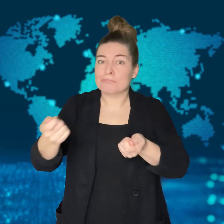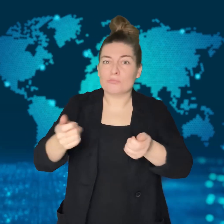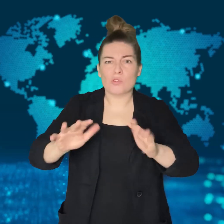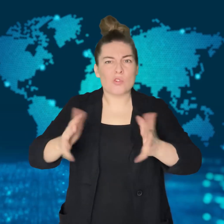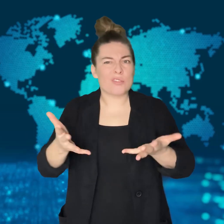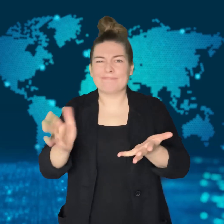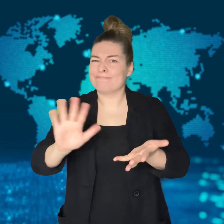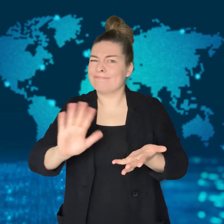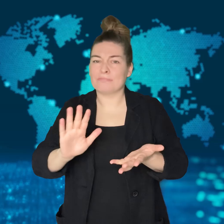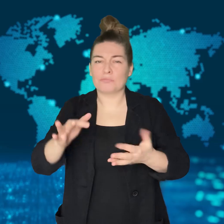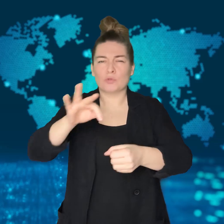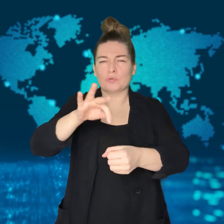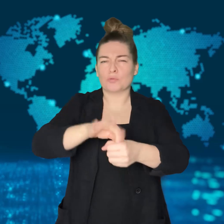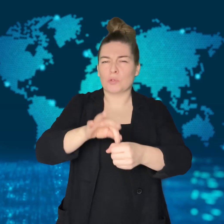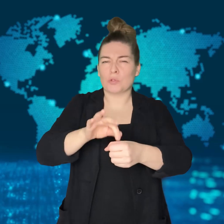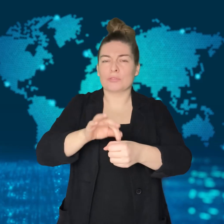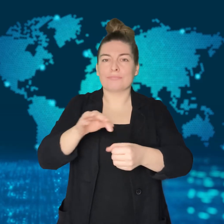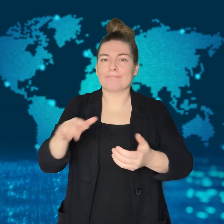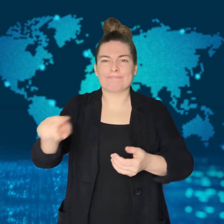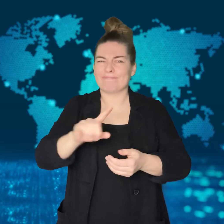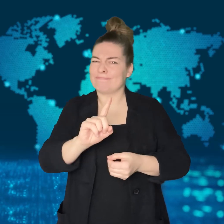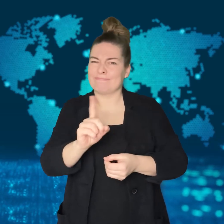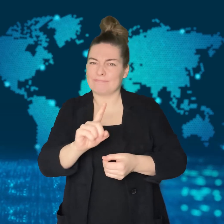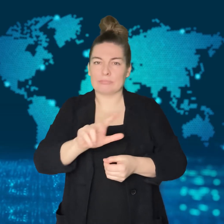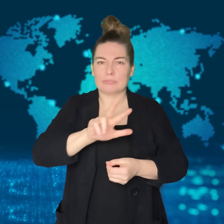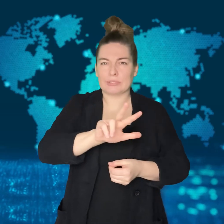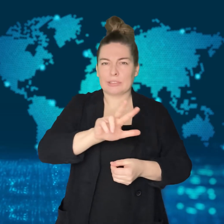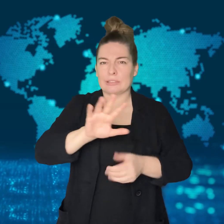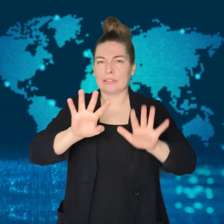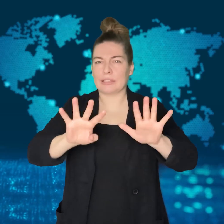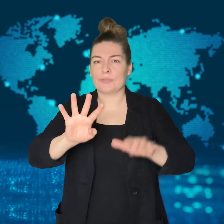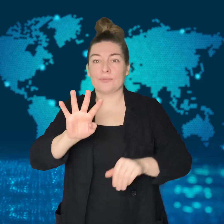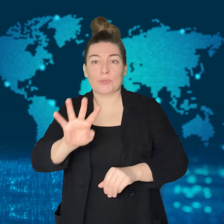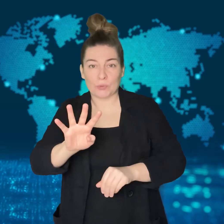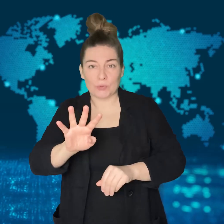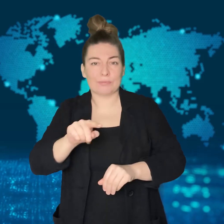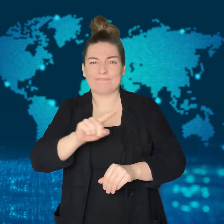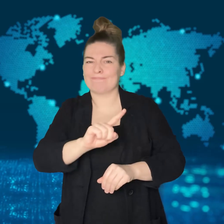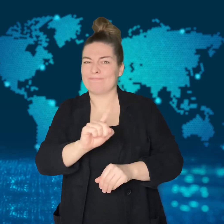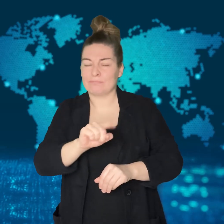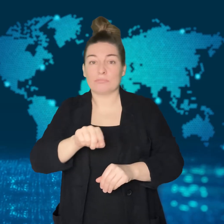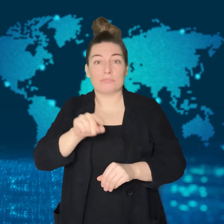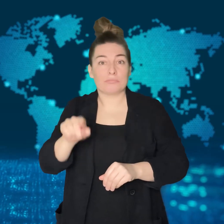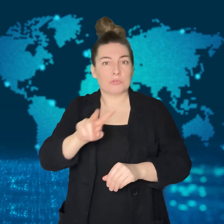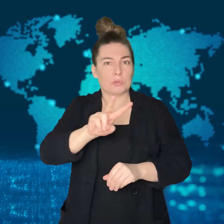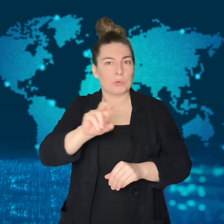There were 116 absentee votes.